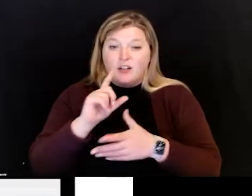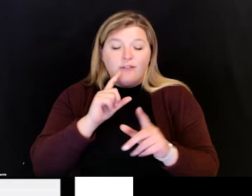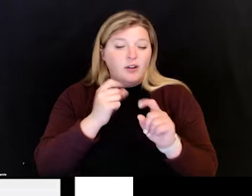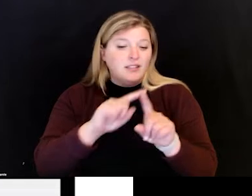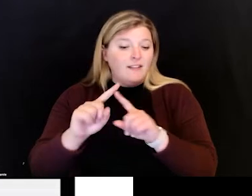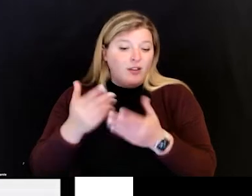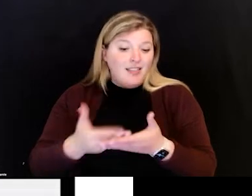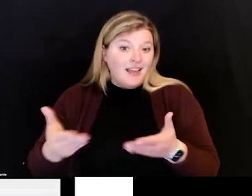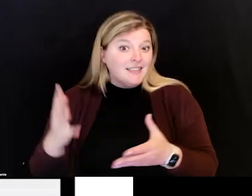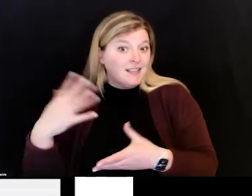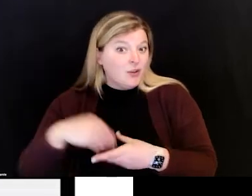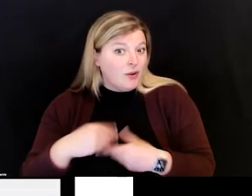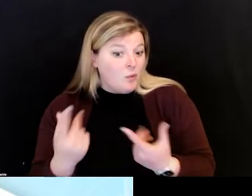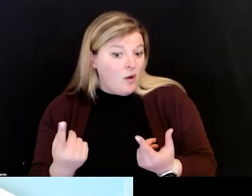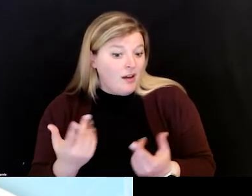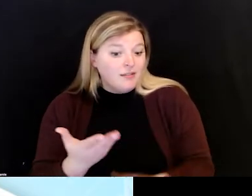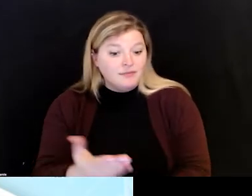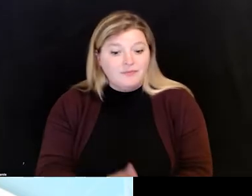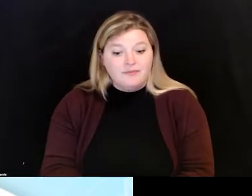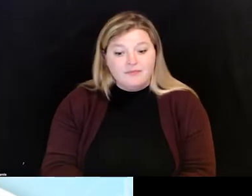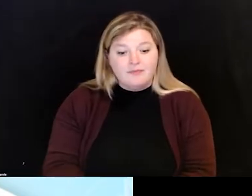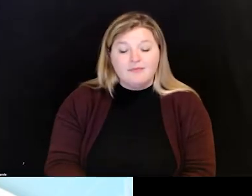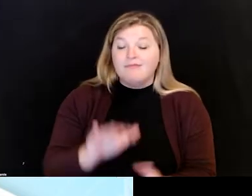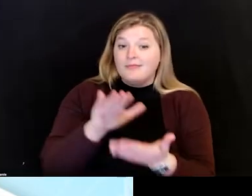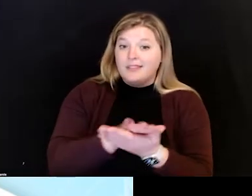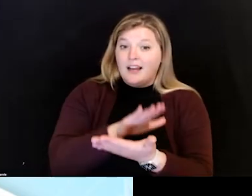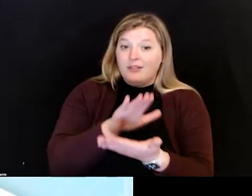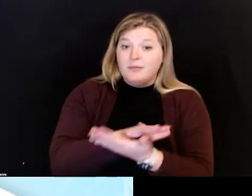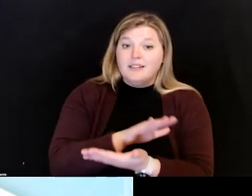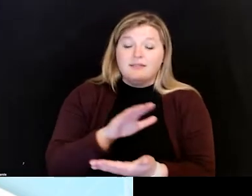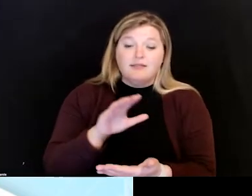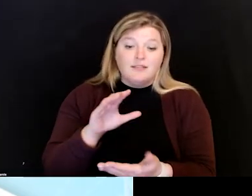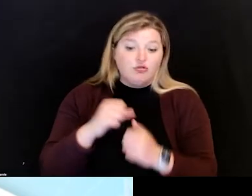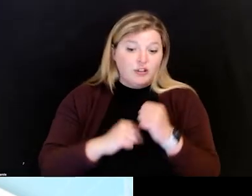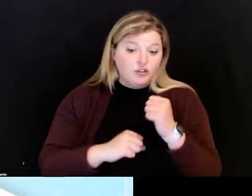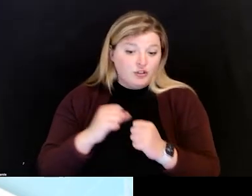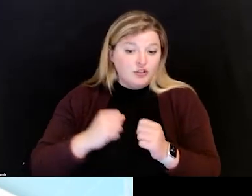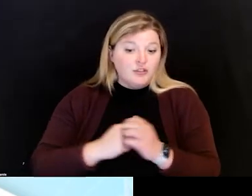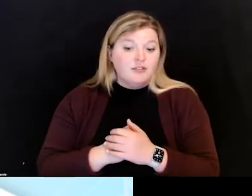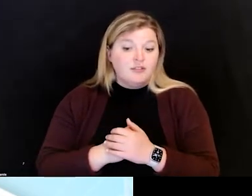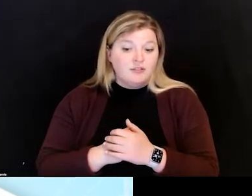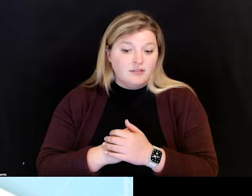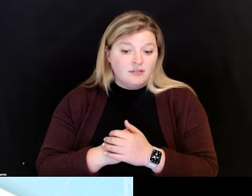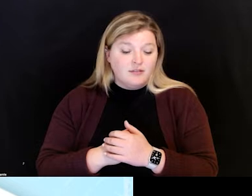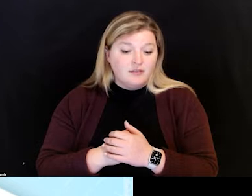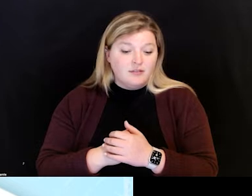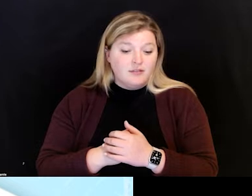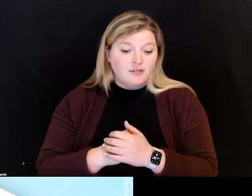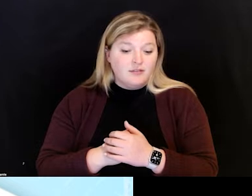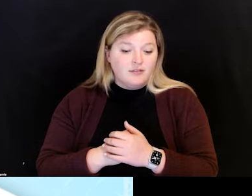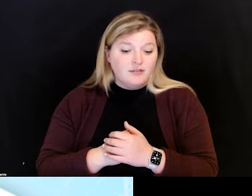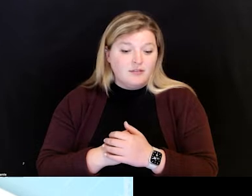next--document structure. So document structure and the proper use of headings